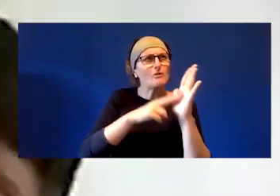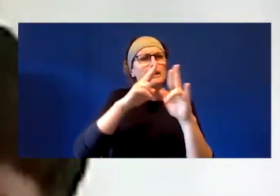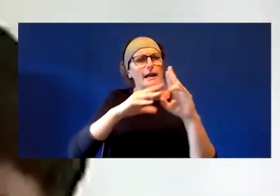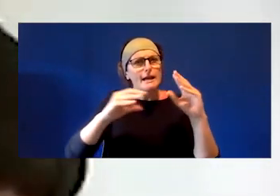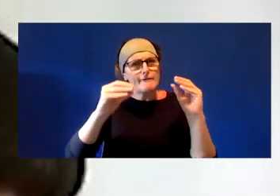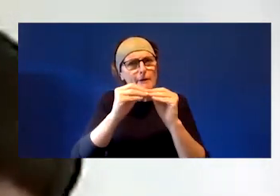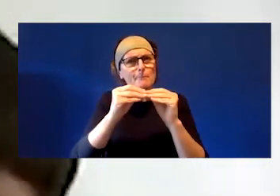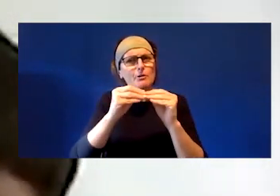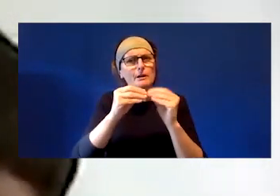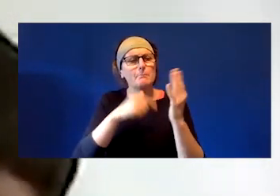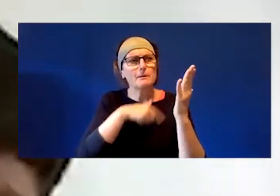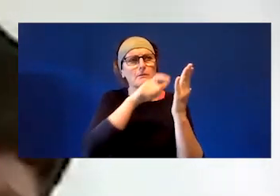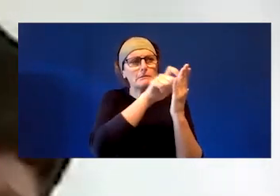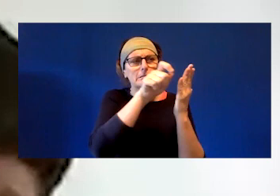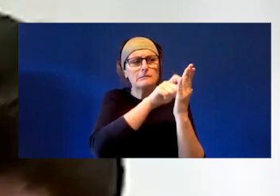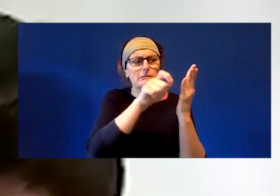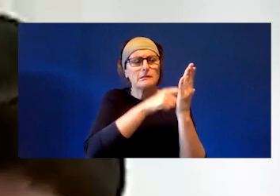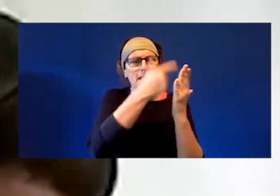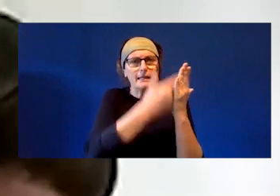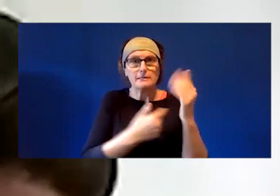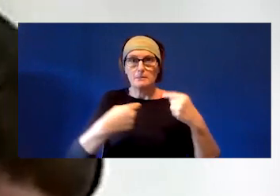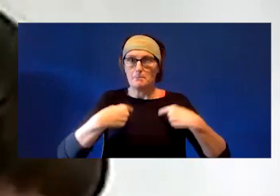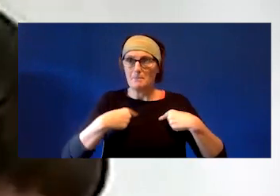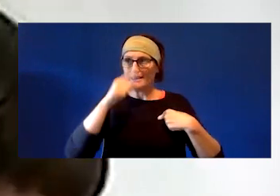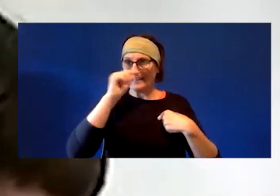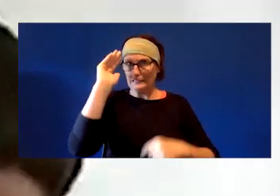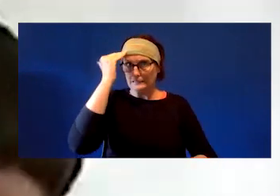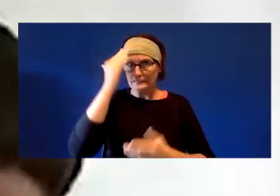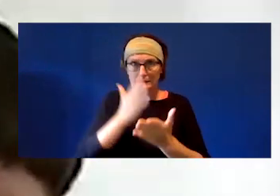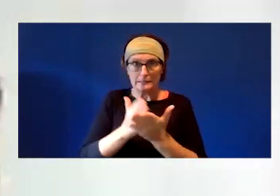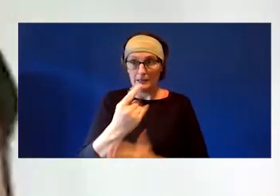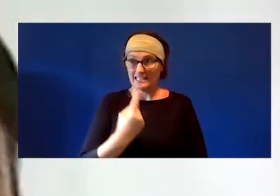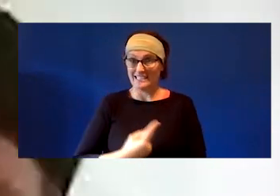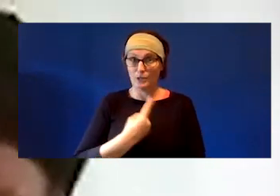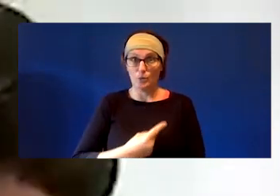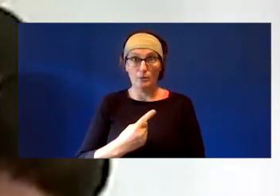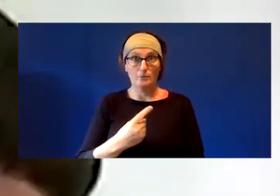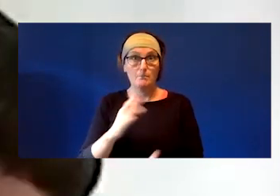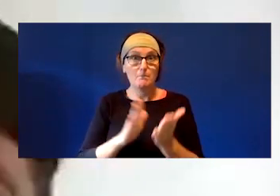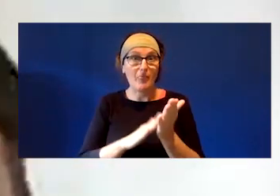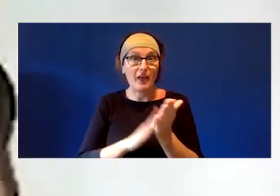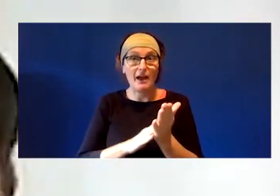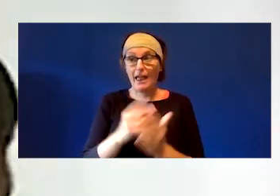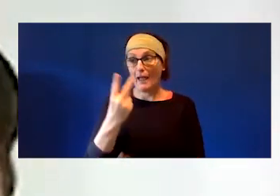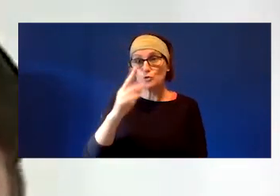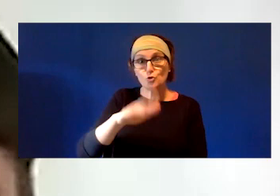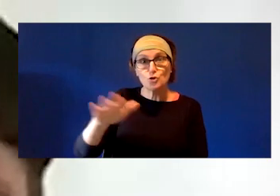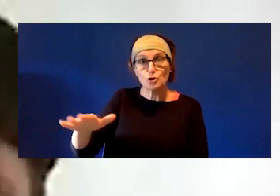taking stock about how was I going to survive as a single parent with two children with high needs. And I realised maybe if I did some work on